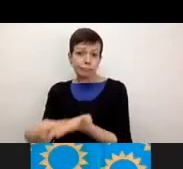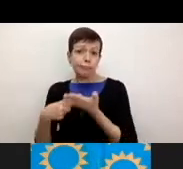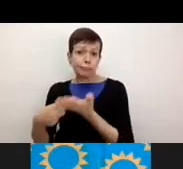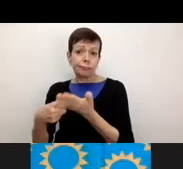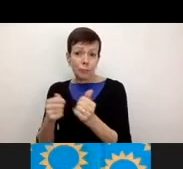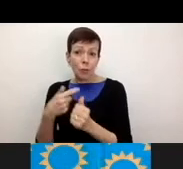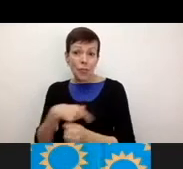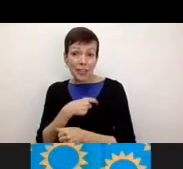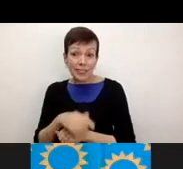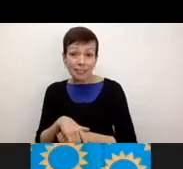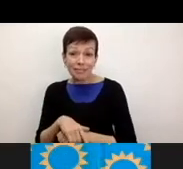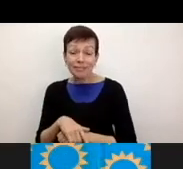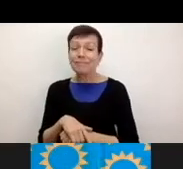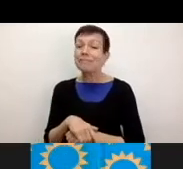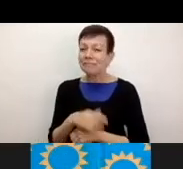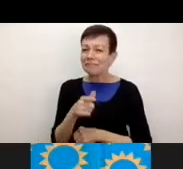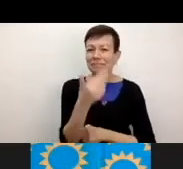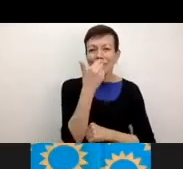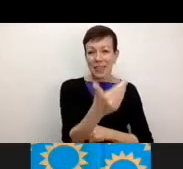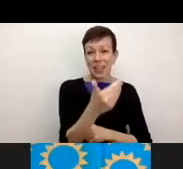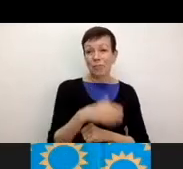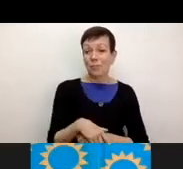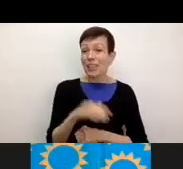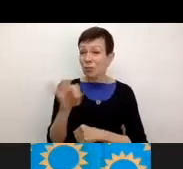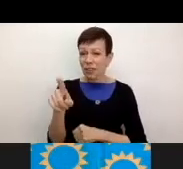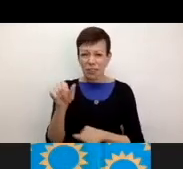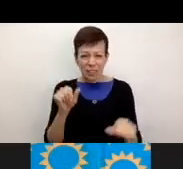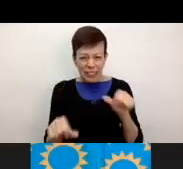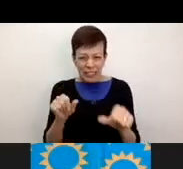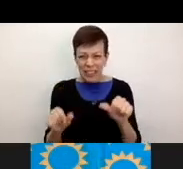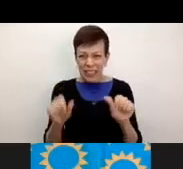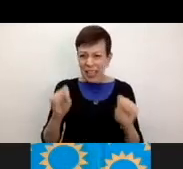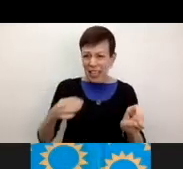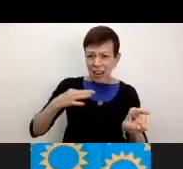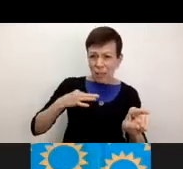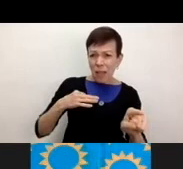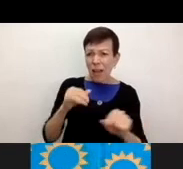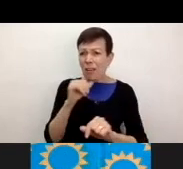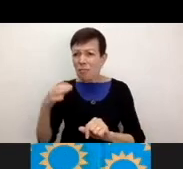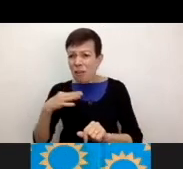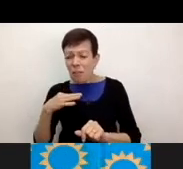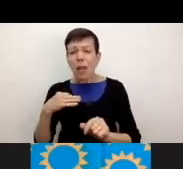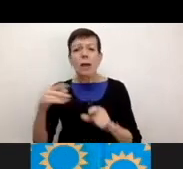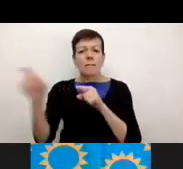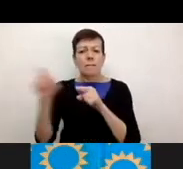So a good reminder that when in doubt, call one of the team members at Calgary Arts Development